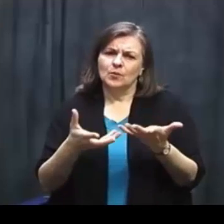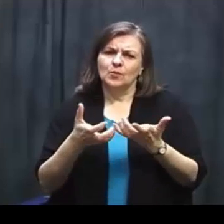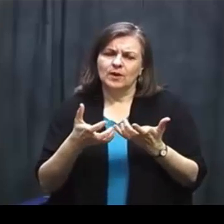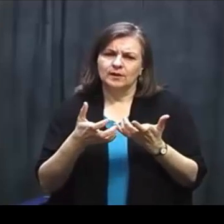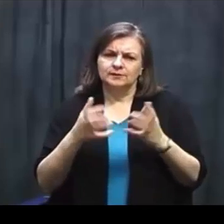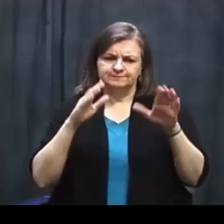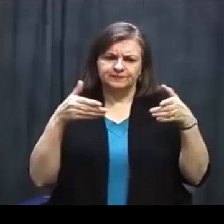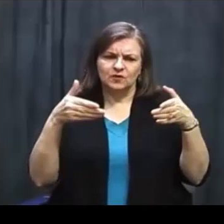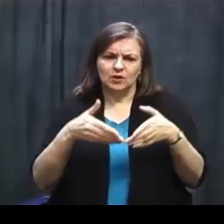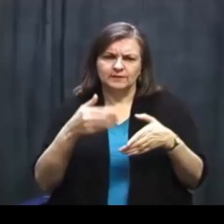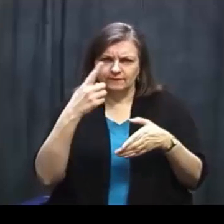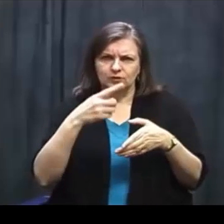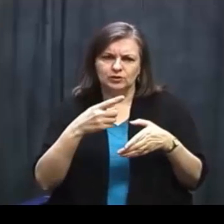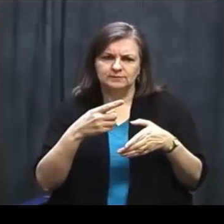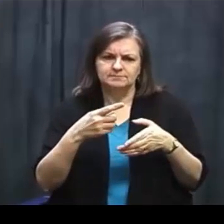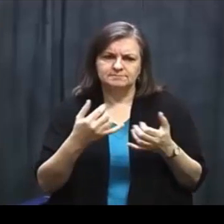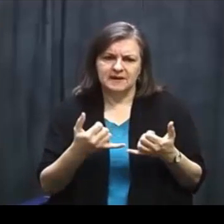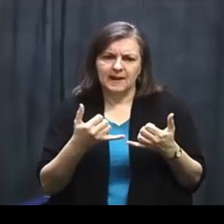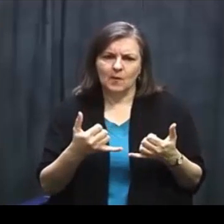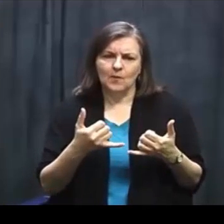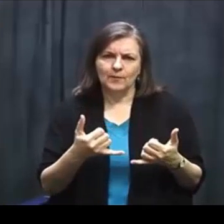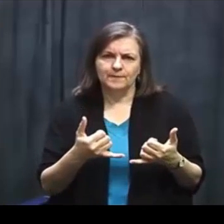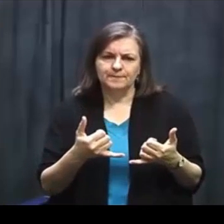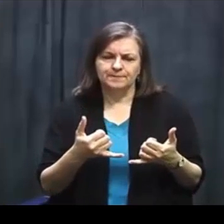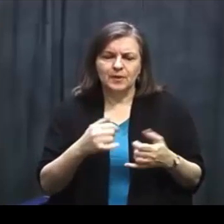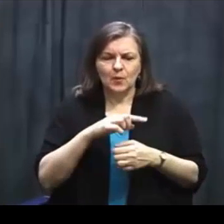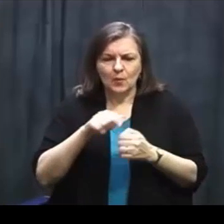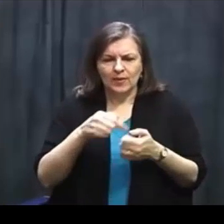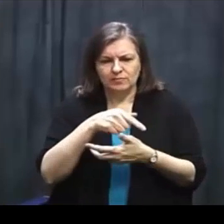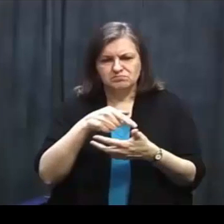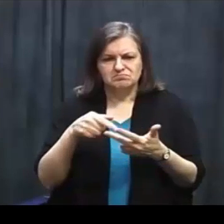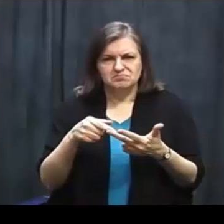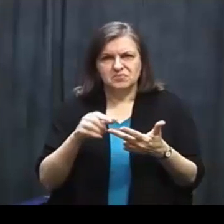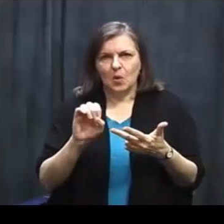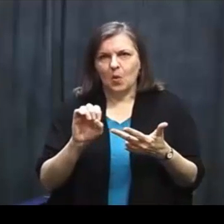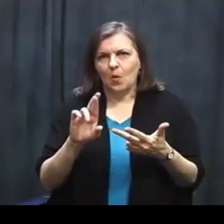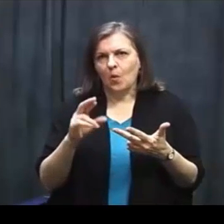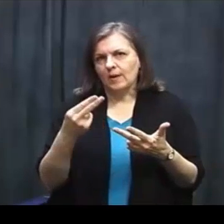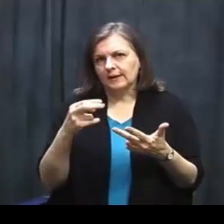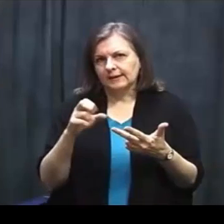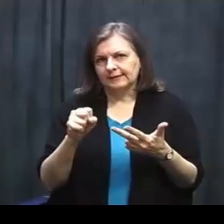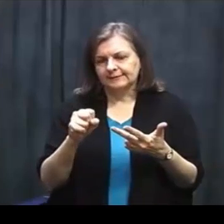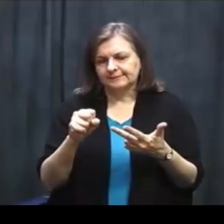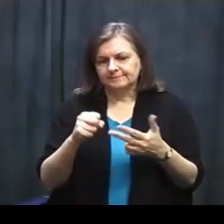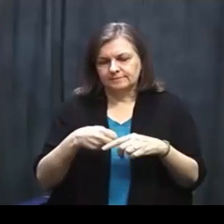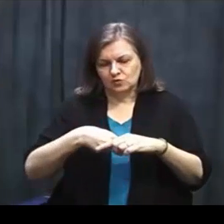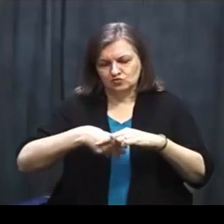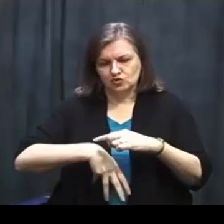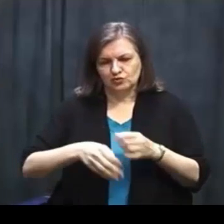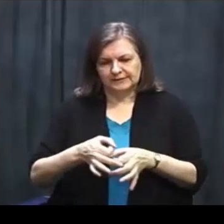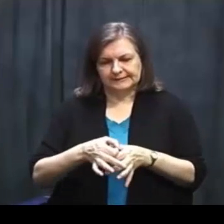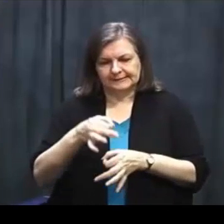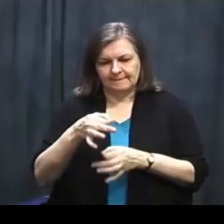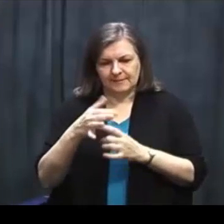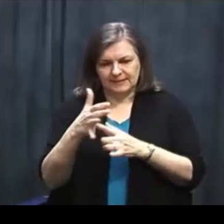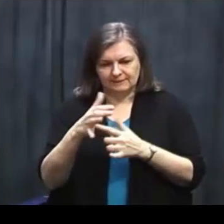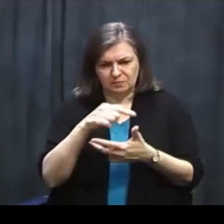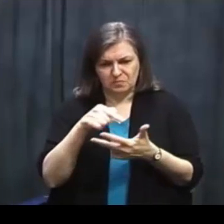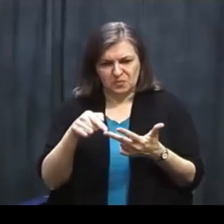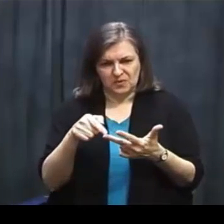but what wanna focus on for a moment are when those organs of plant's roots stems and leaves